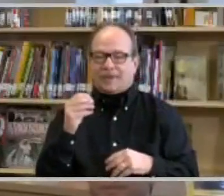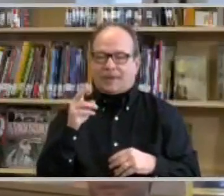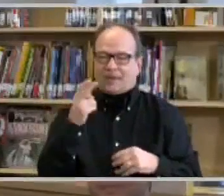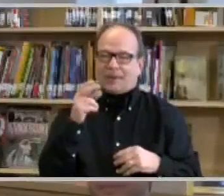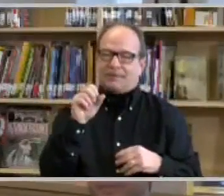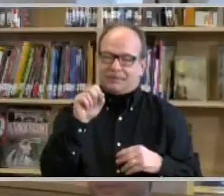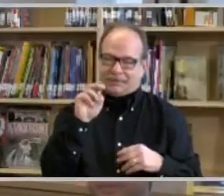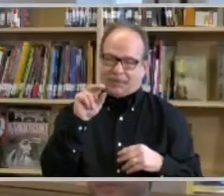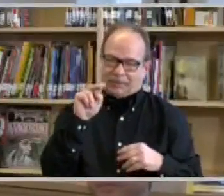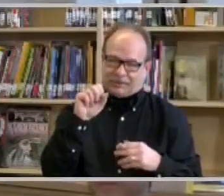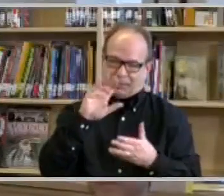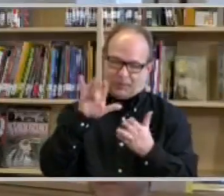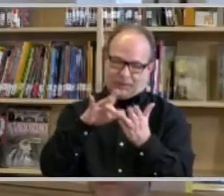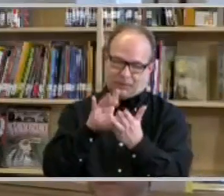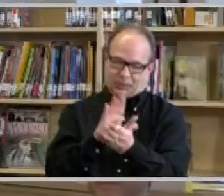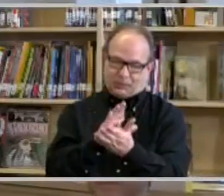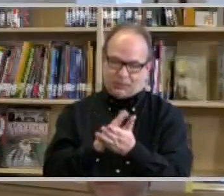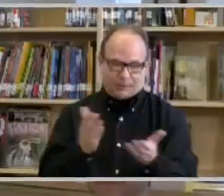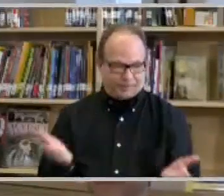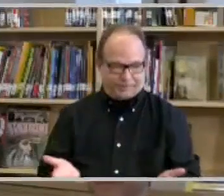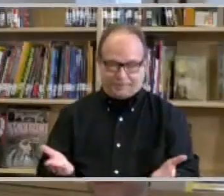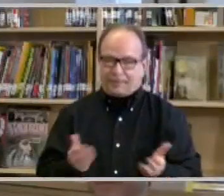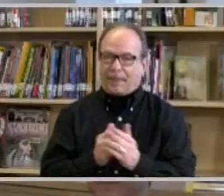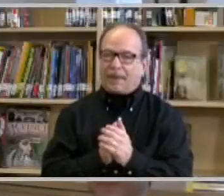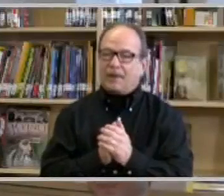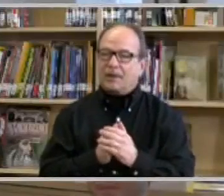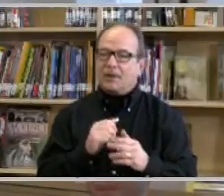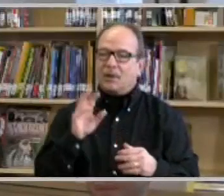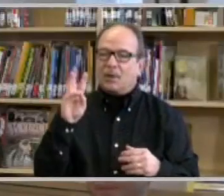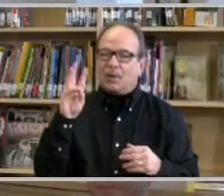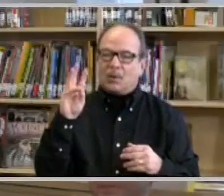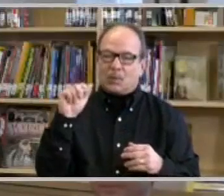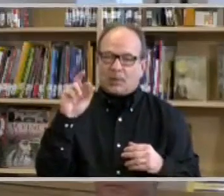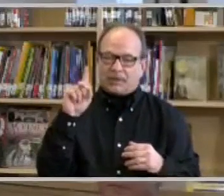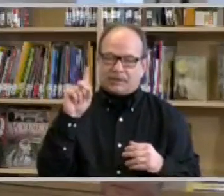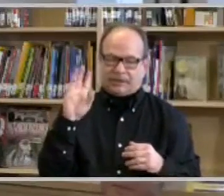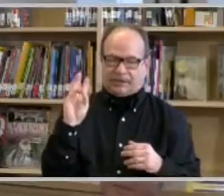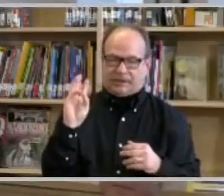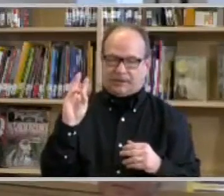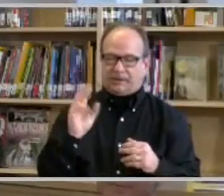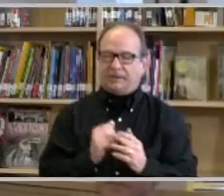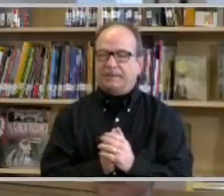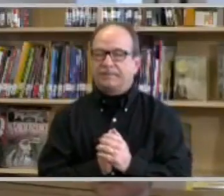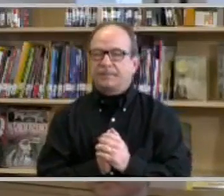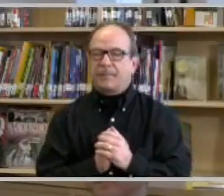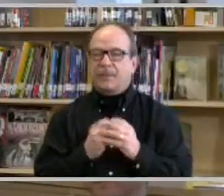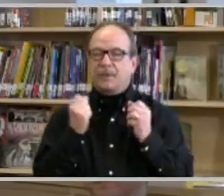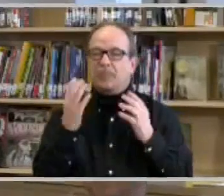WE ARE IN THE BEAUTIFUL STUART HOPSON MIDDLE SCHOOL IN WARD 6.